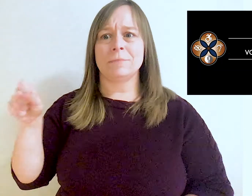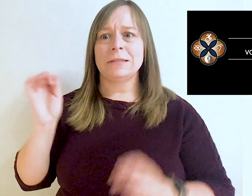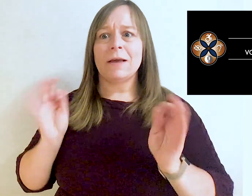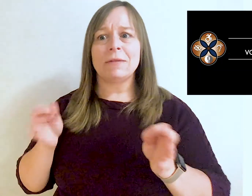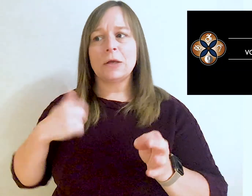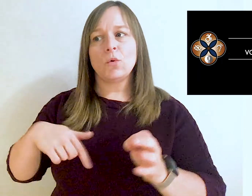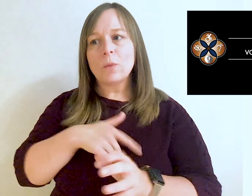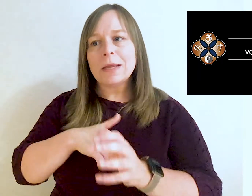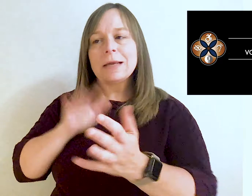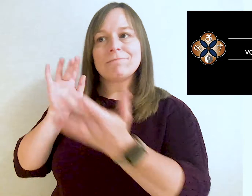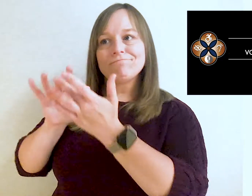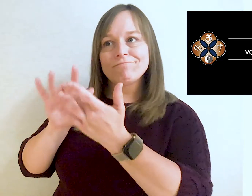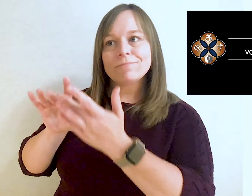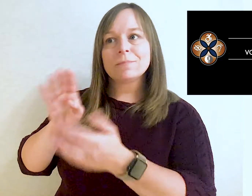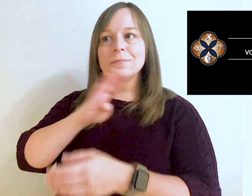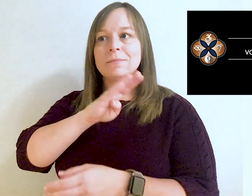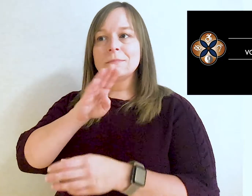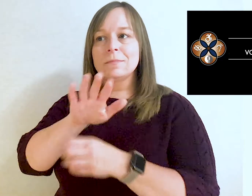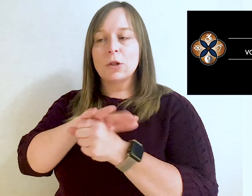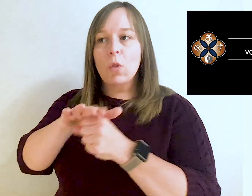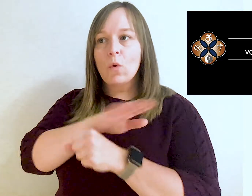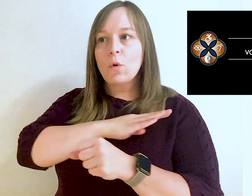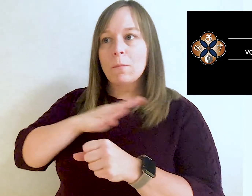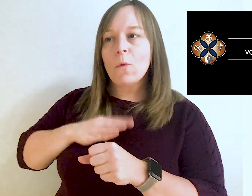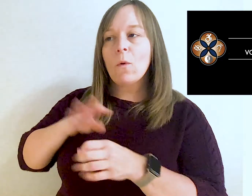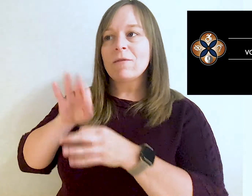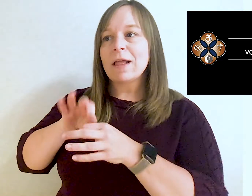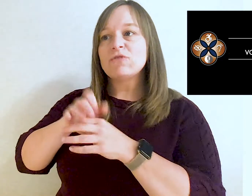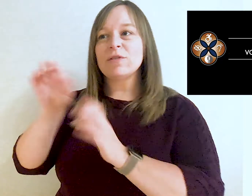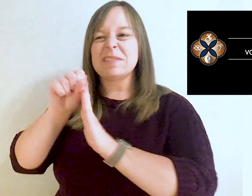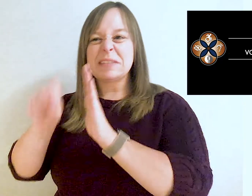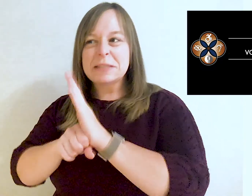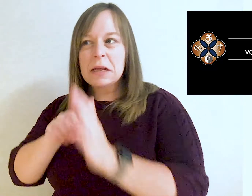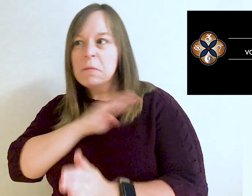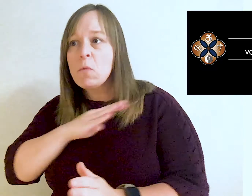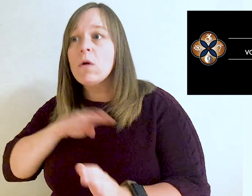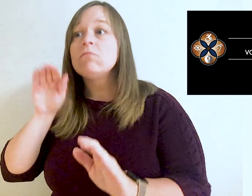Because then we can reach out to the County Board of Elections and also the State Board and say: